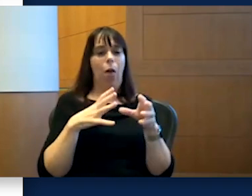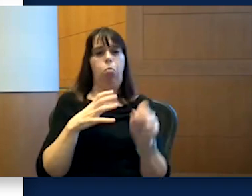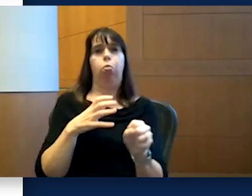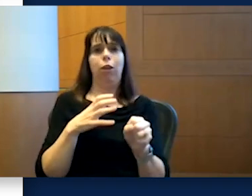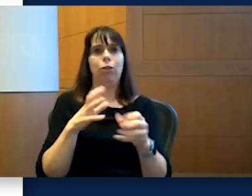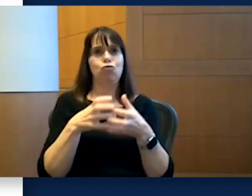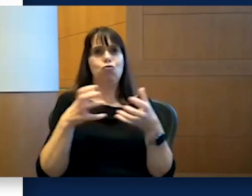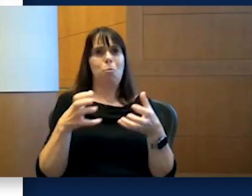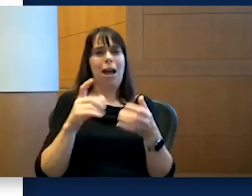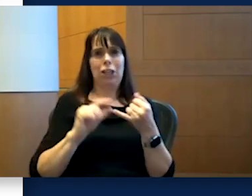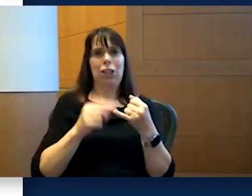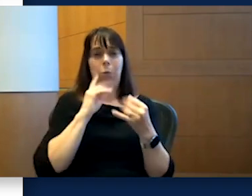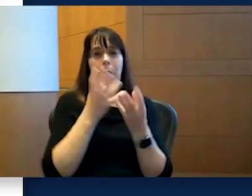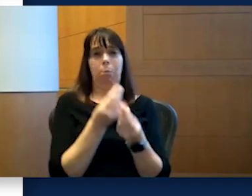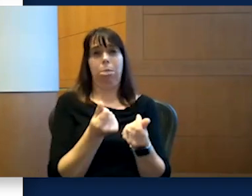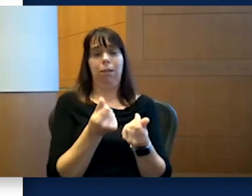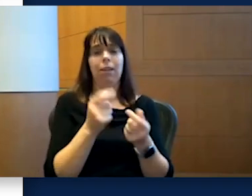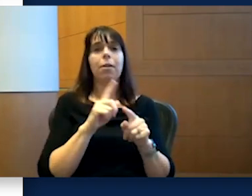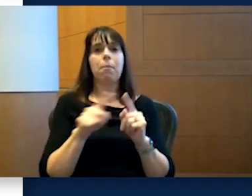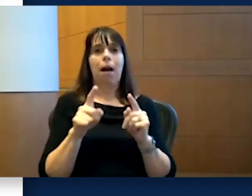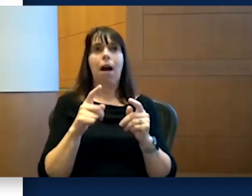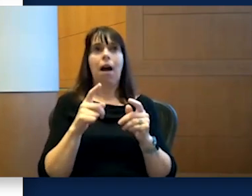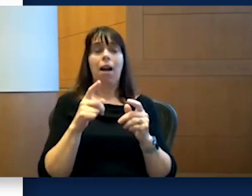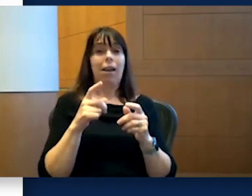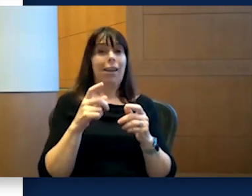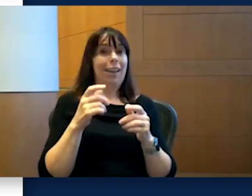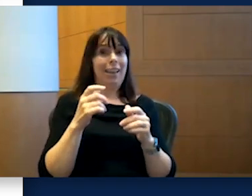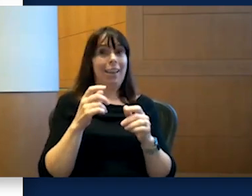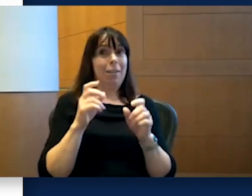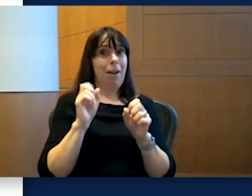I loved this quote -- my prosthetic with no sensation is a tool at end of my arm. With sensation turned on, it's my hand.